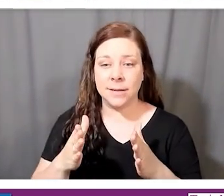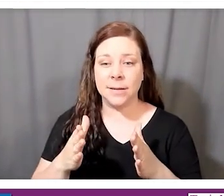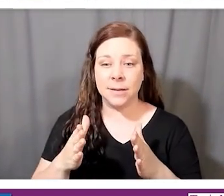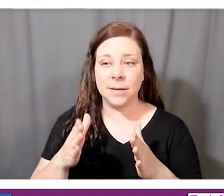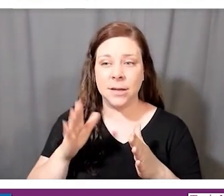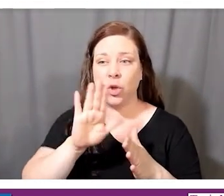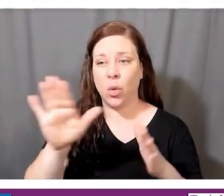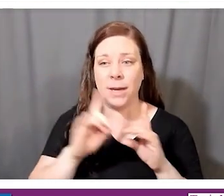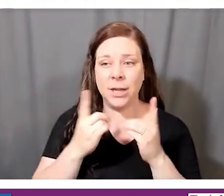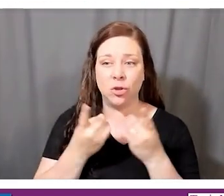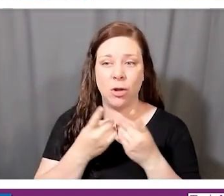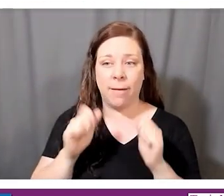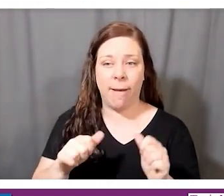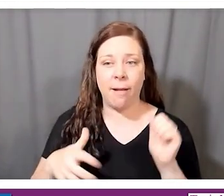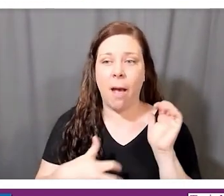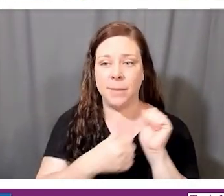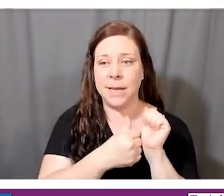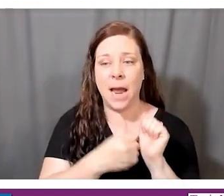And if not, you need to talk to your district special education office